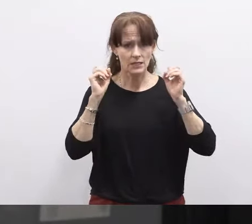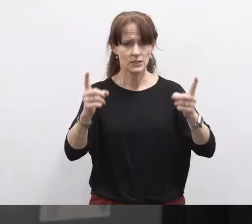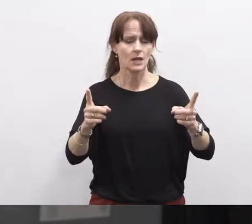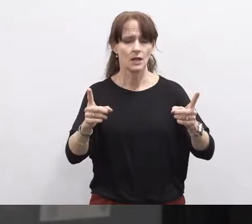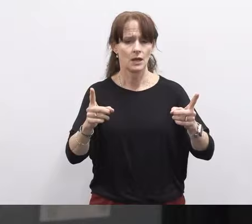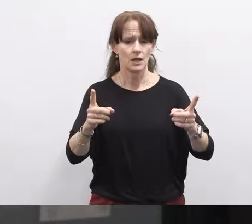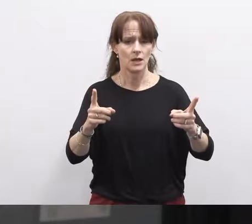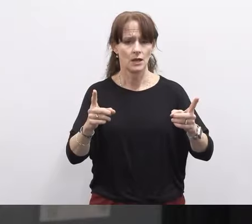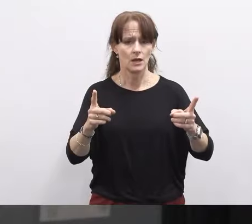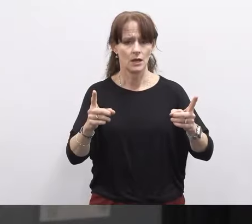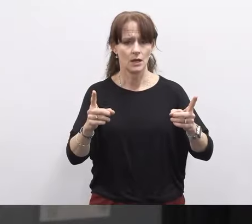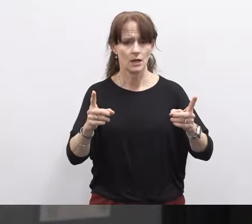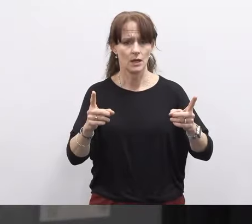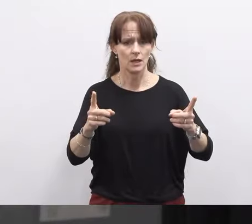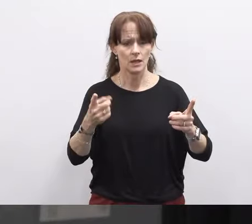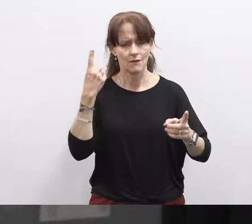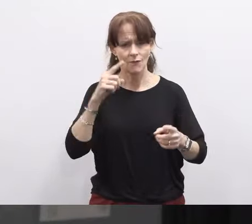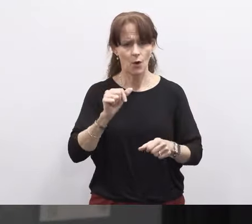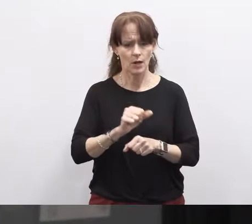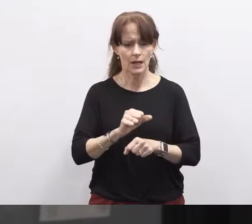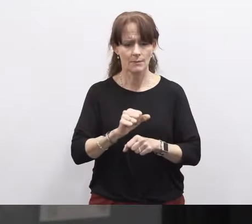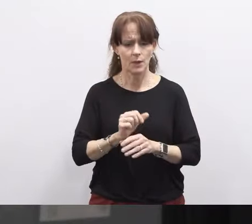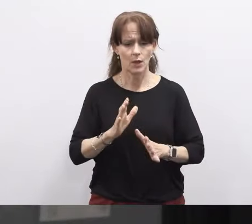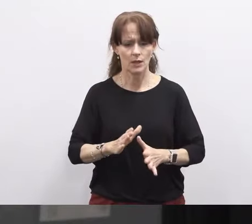for employees who got one,